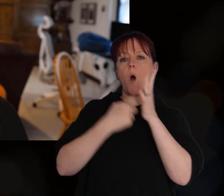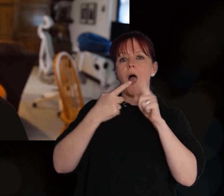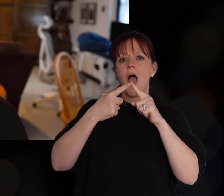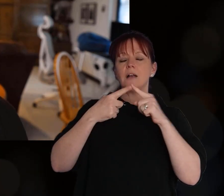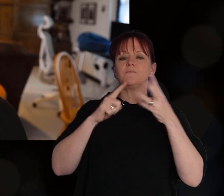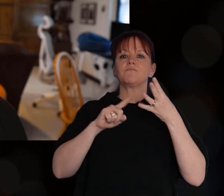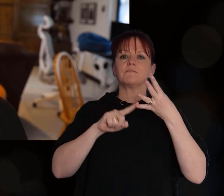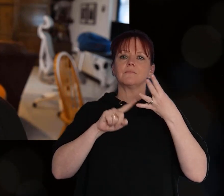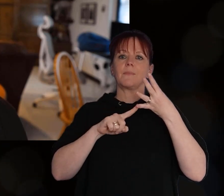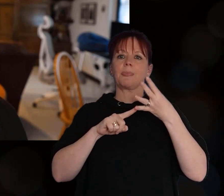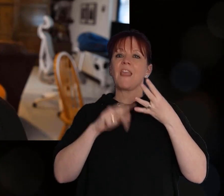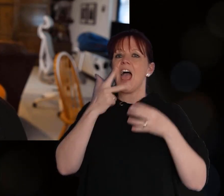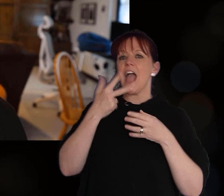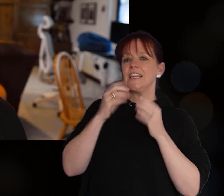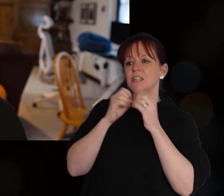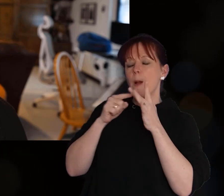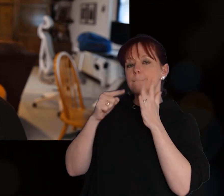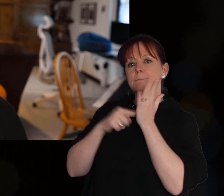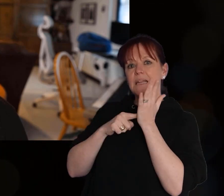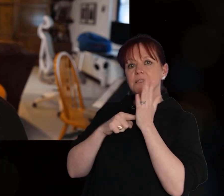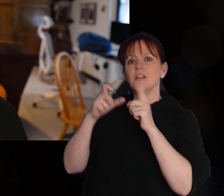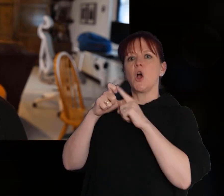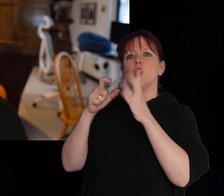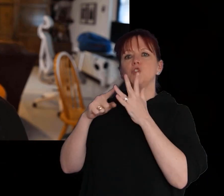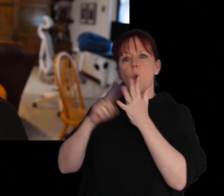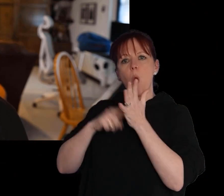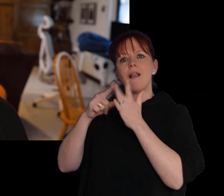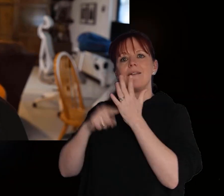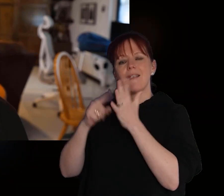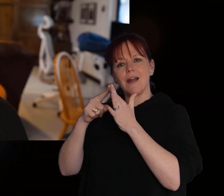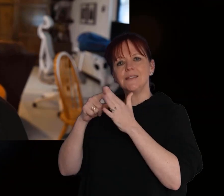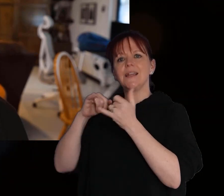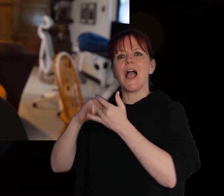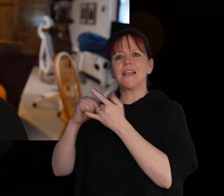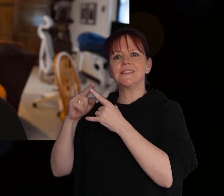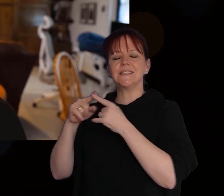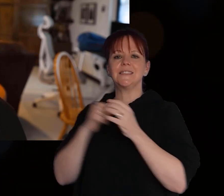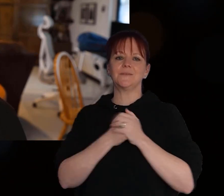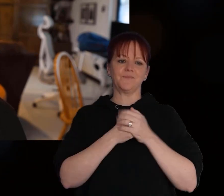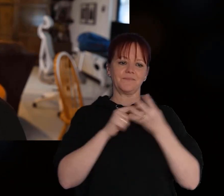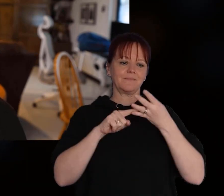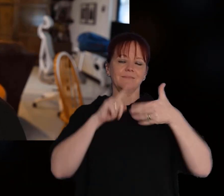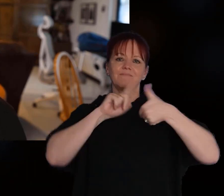The 8BitDo Lite SE and the Byowave Proteus.